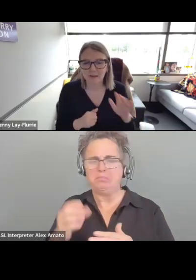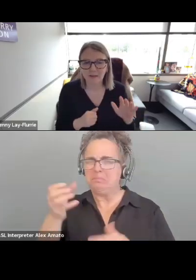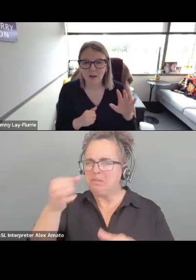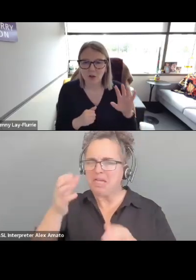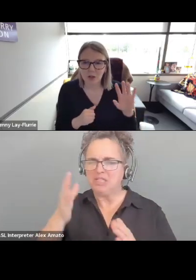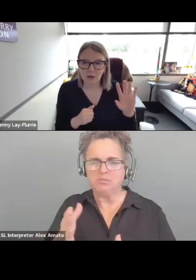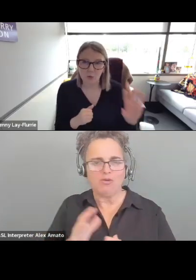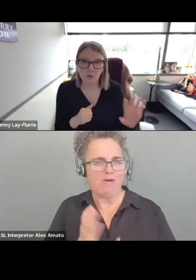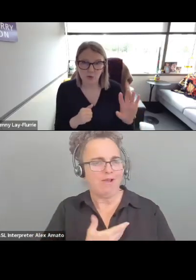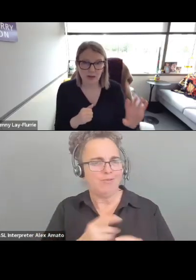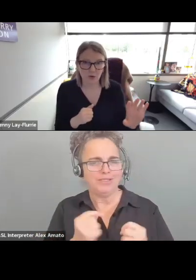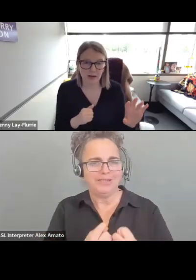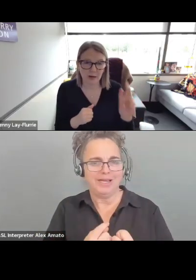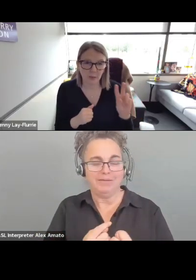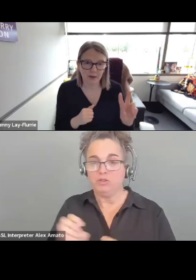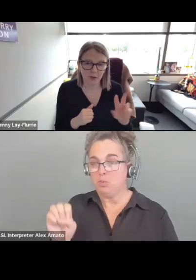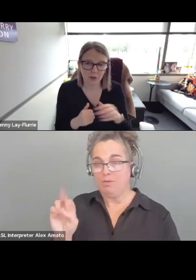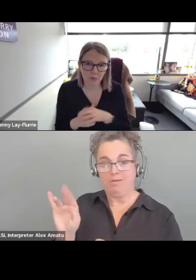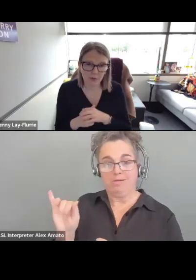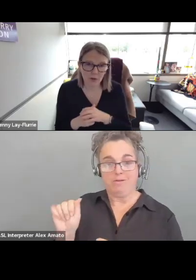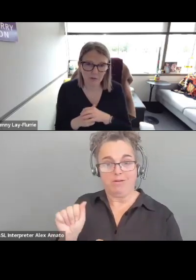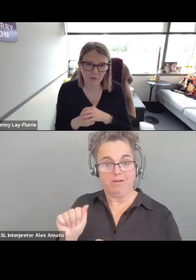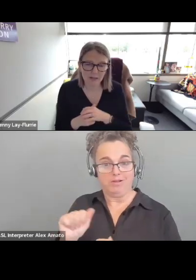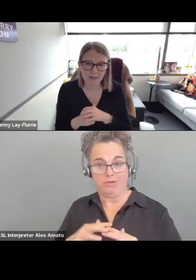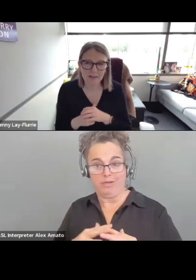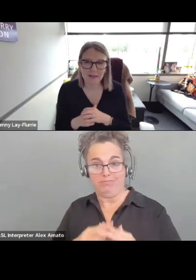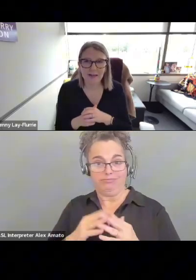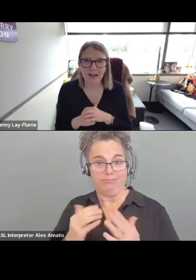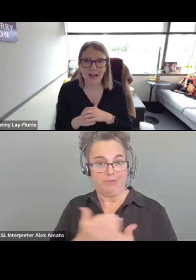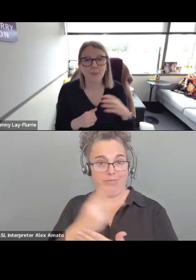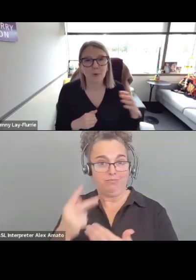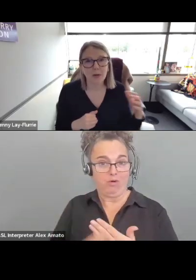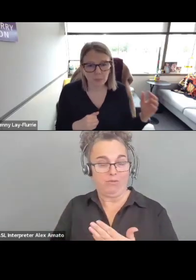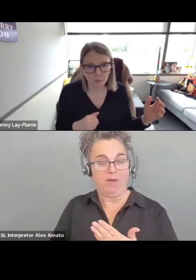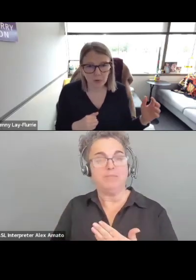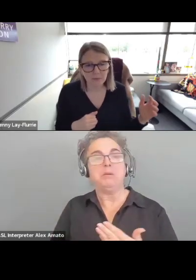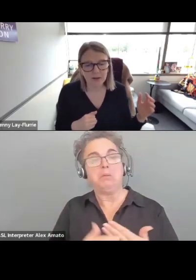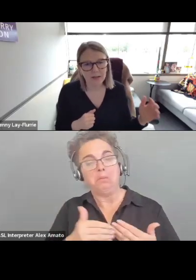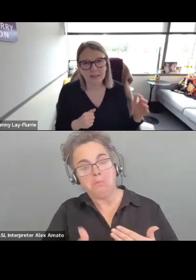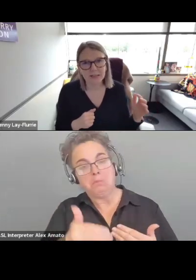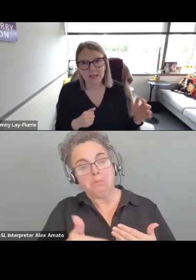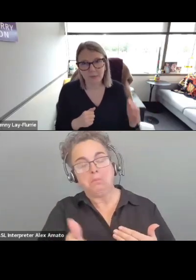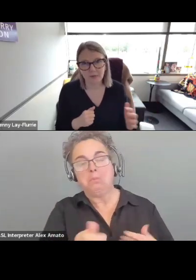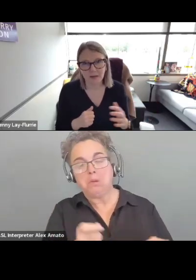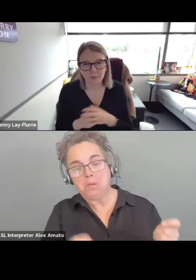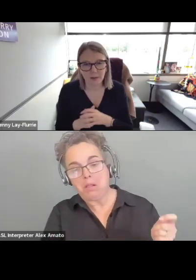Since she launched that training, we've had two revisions of it. Every employee, in fact, 98%